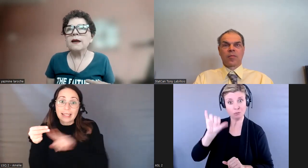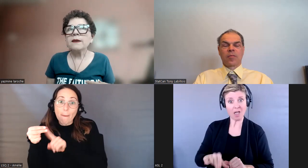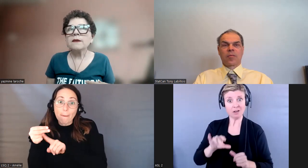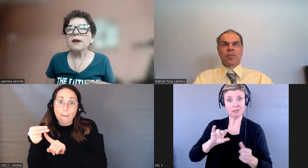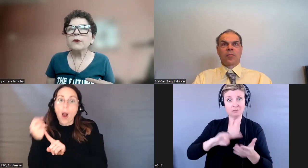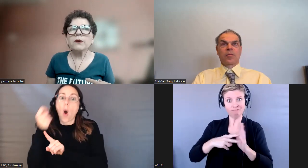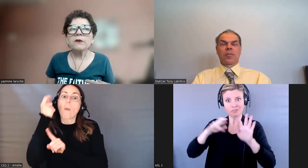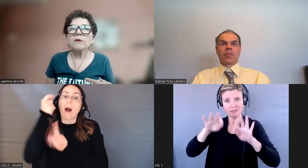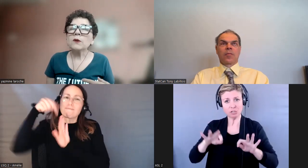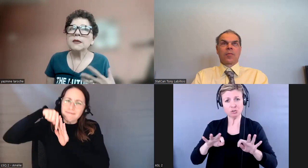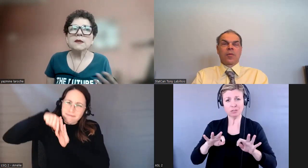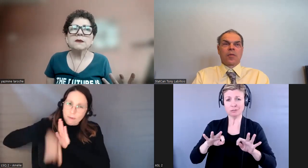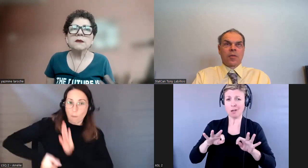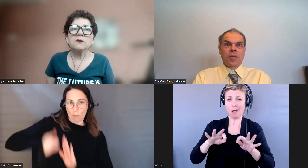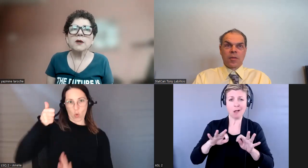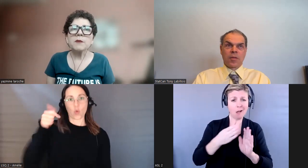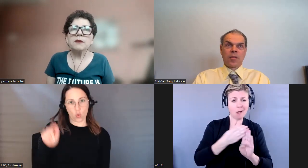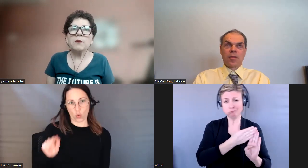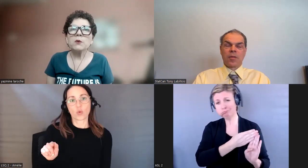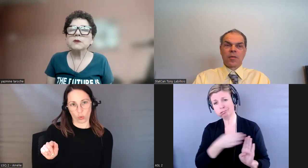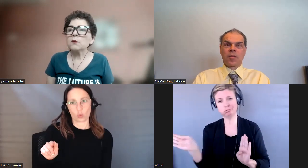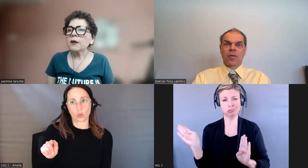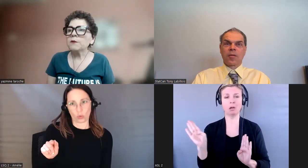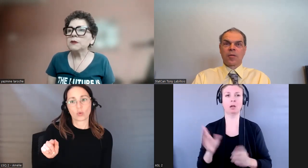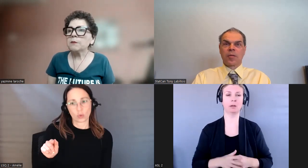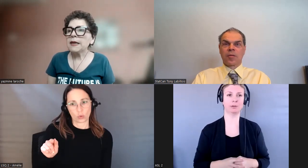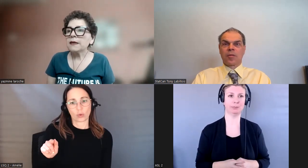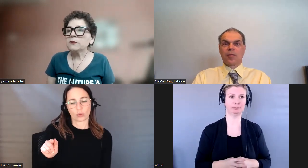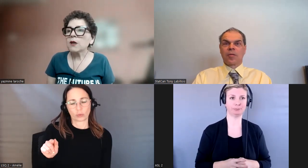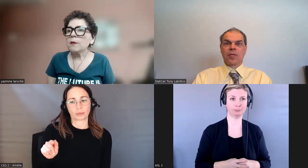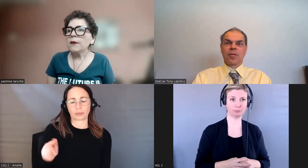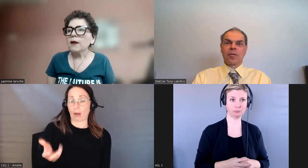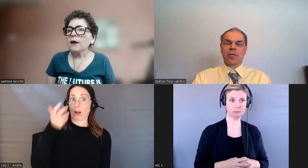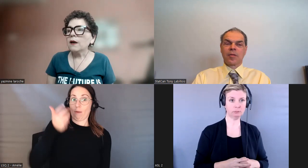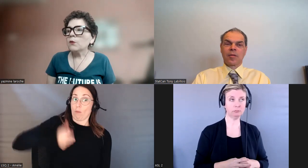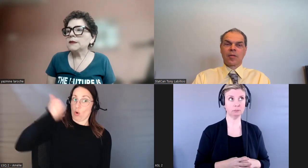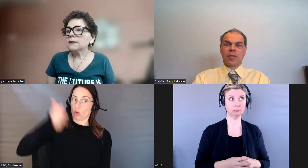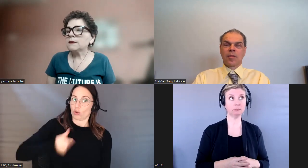I I've heard one of the things that struck me the most when I was in my last job was